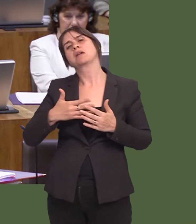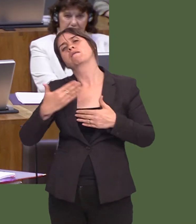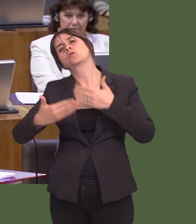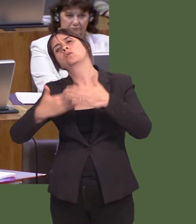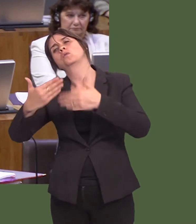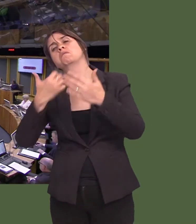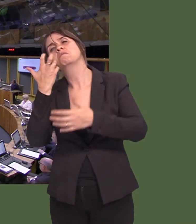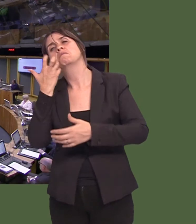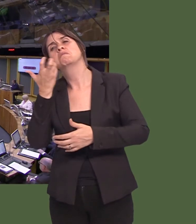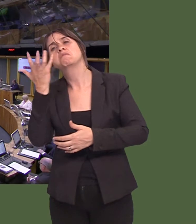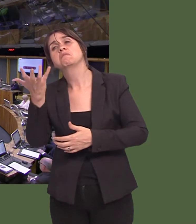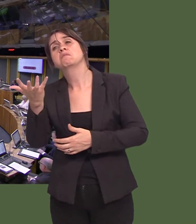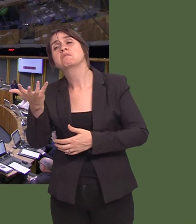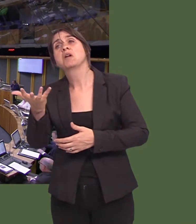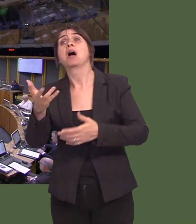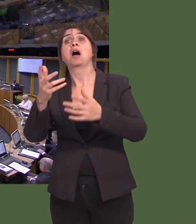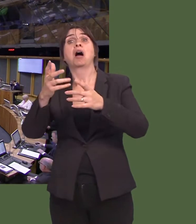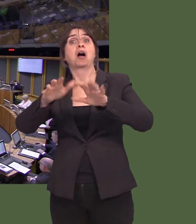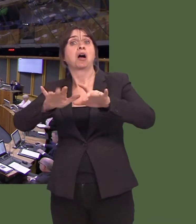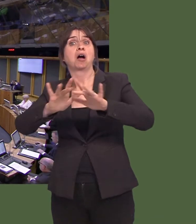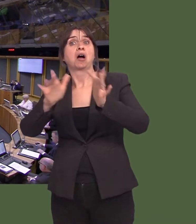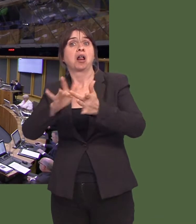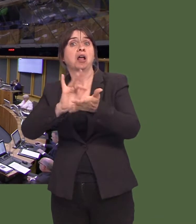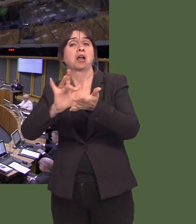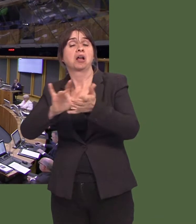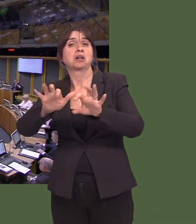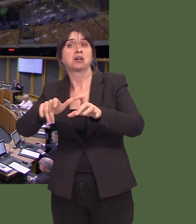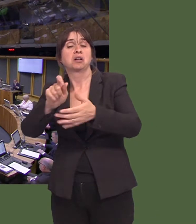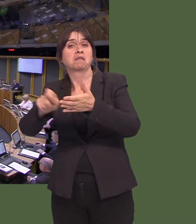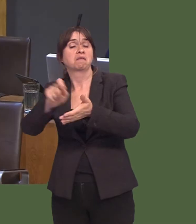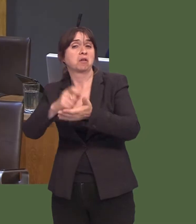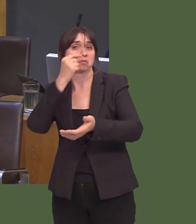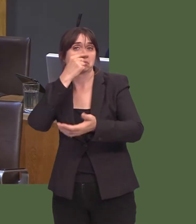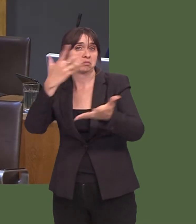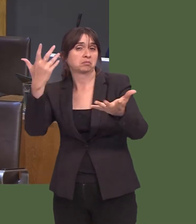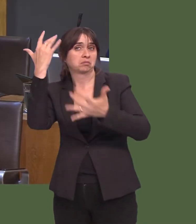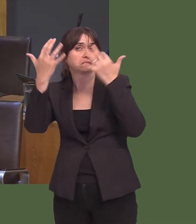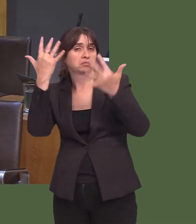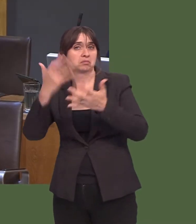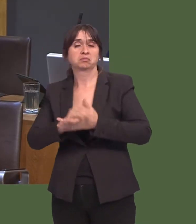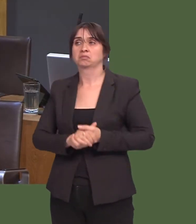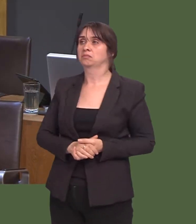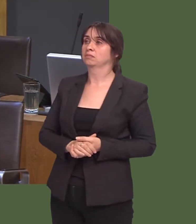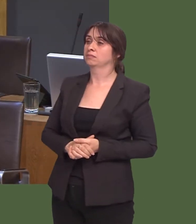Mike Hedges: 6. Will the First Minister make a statement on the Welsh Government's use of psyllids in